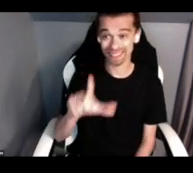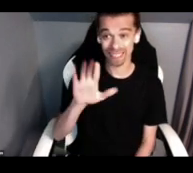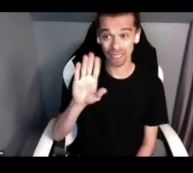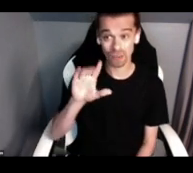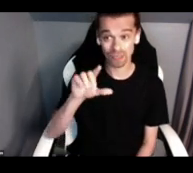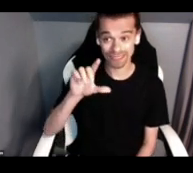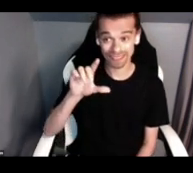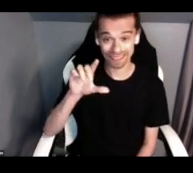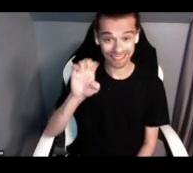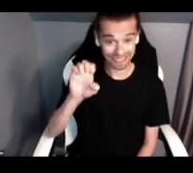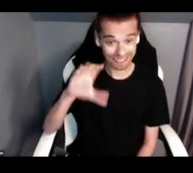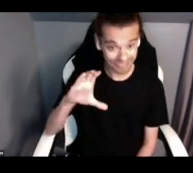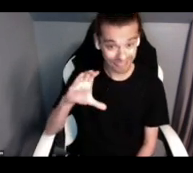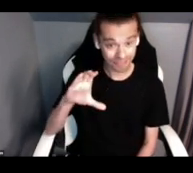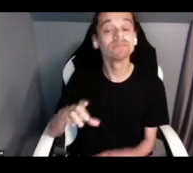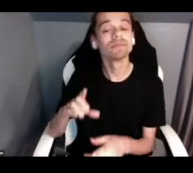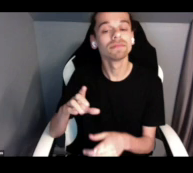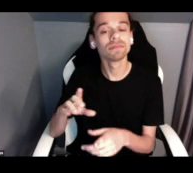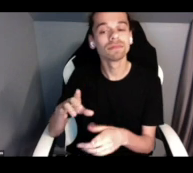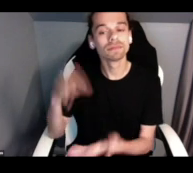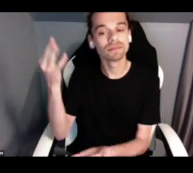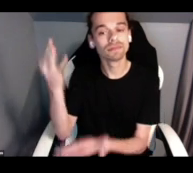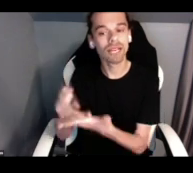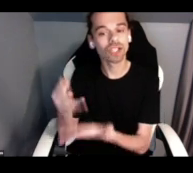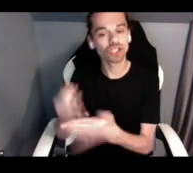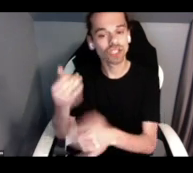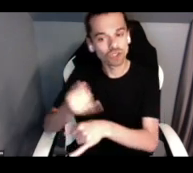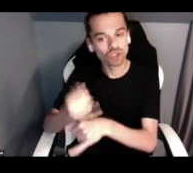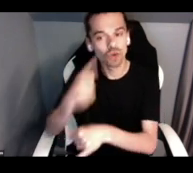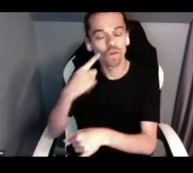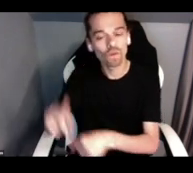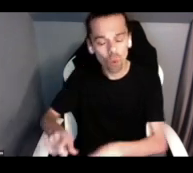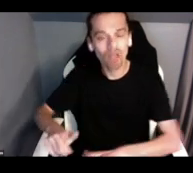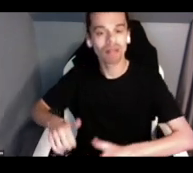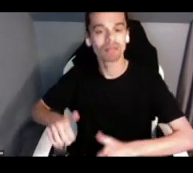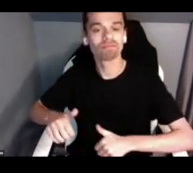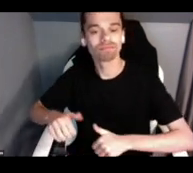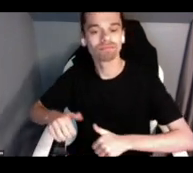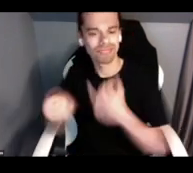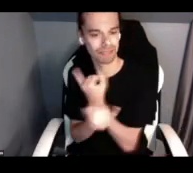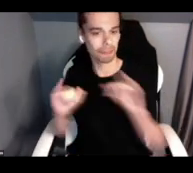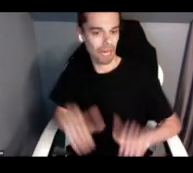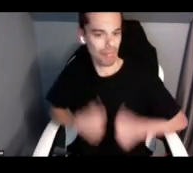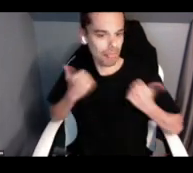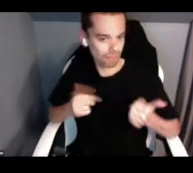the National Institute on Disability Independent Living and Rehabilitation Research, also known as NIDILRR,